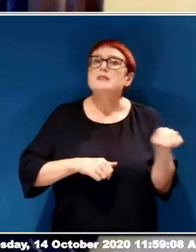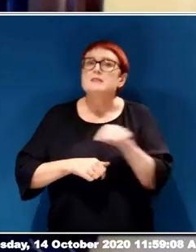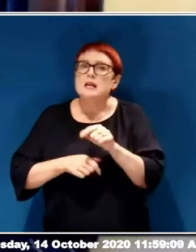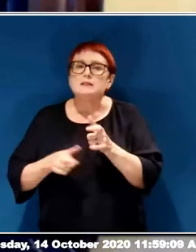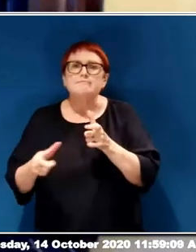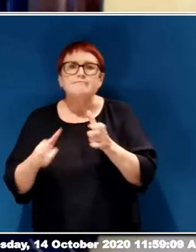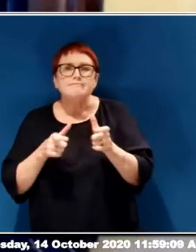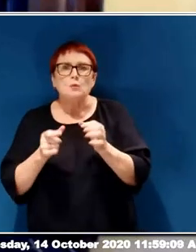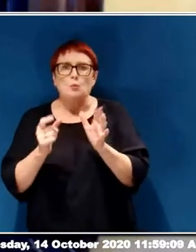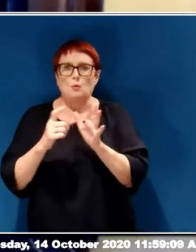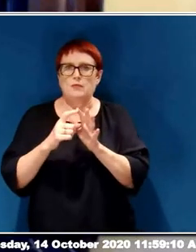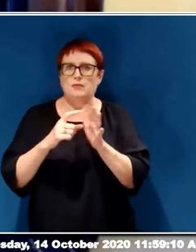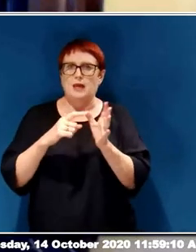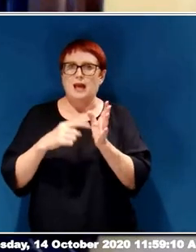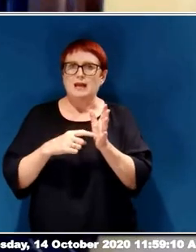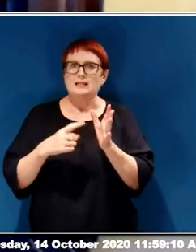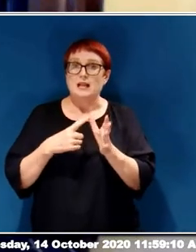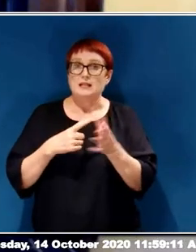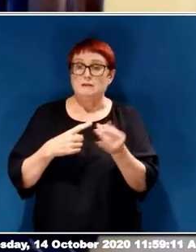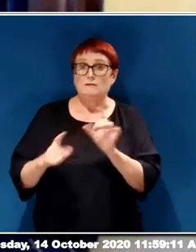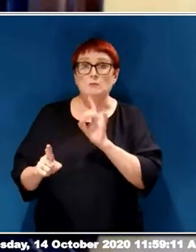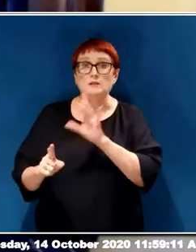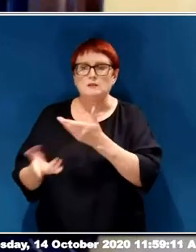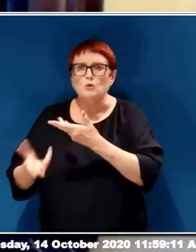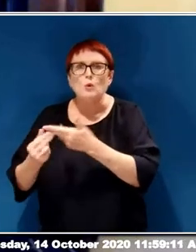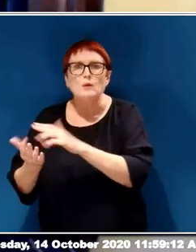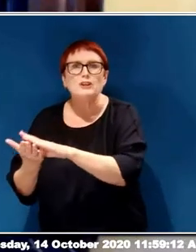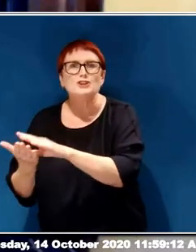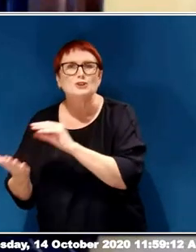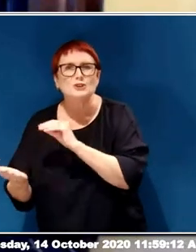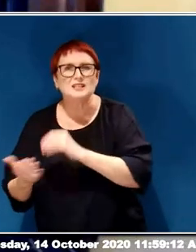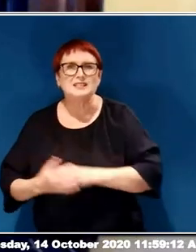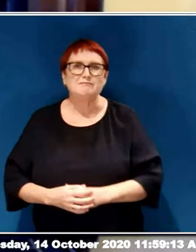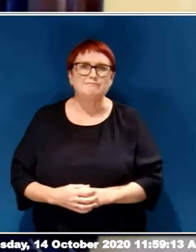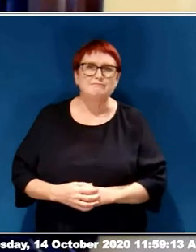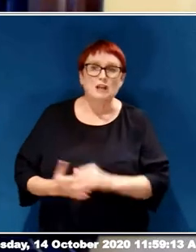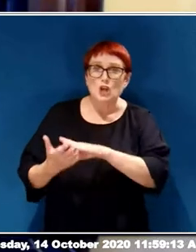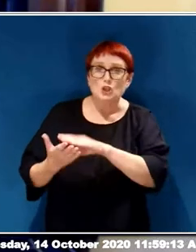So we use evidence of students' learning, in other words, to select the